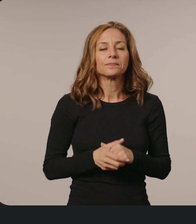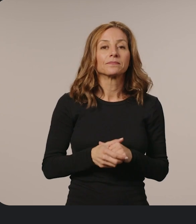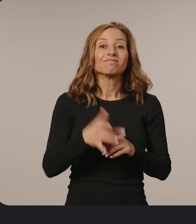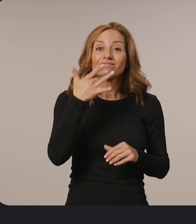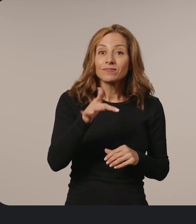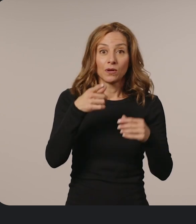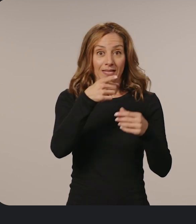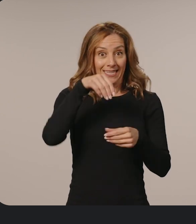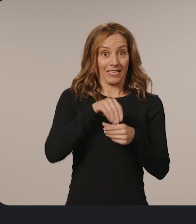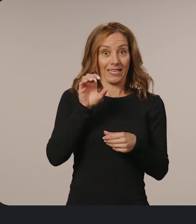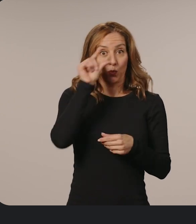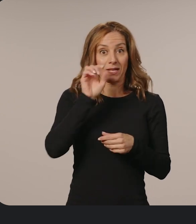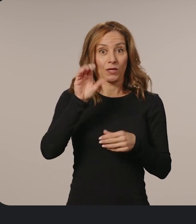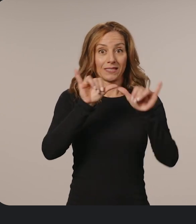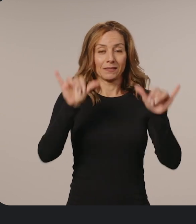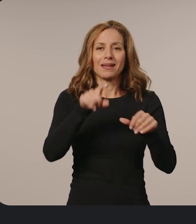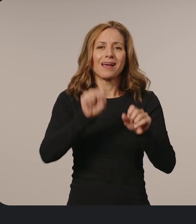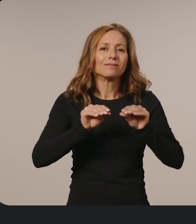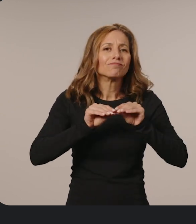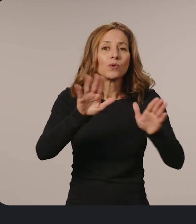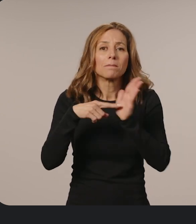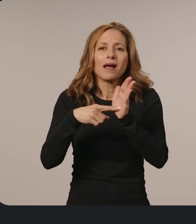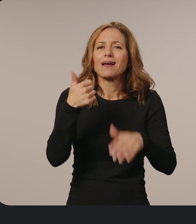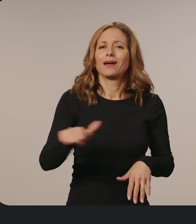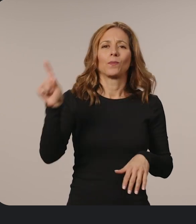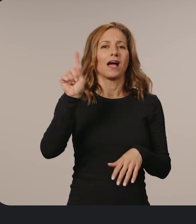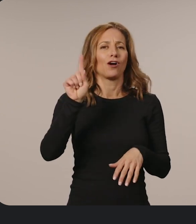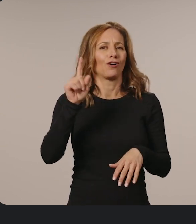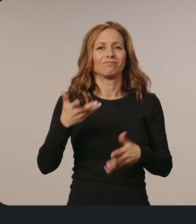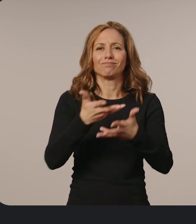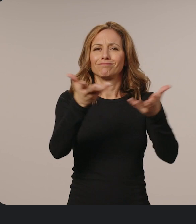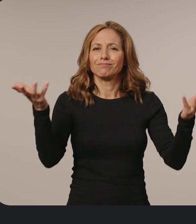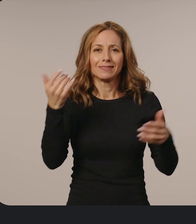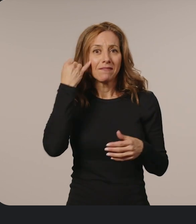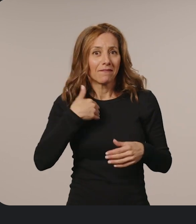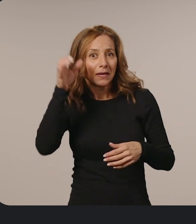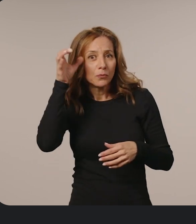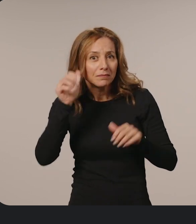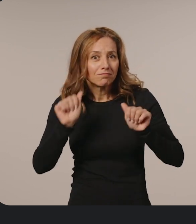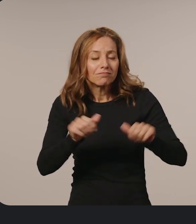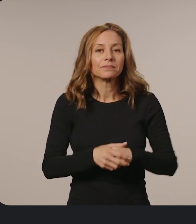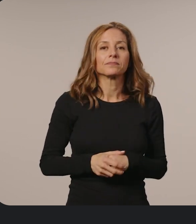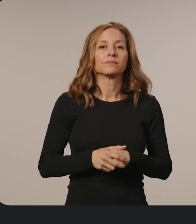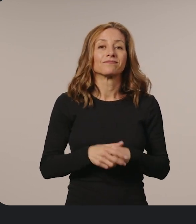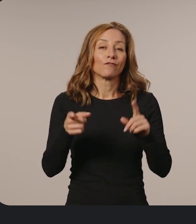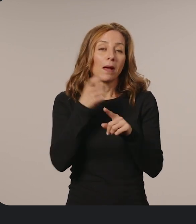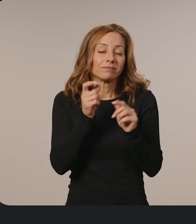you need to run it somewhere. Fortunately, when you are in the Google ecosystem, you can deploy your models just about anywhere compute capacity